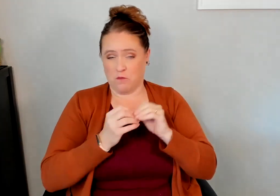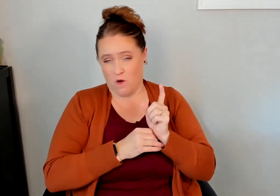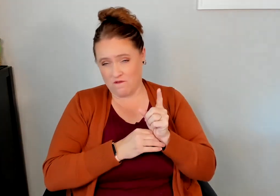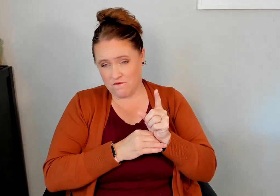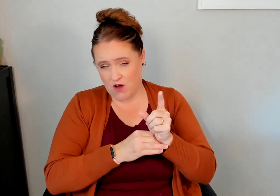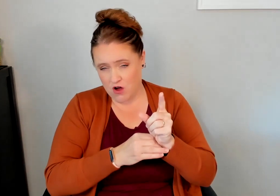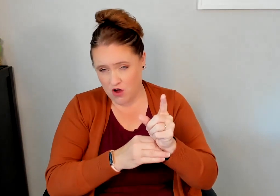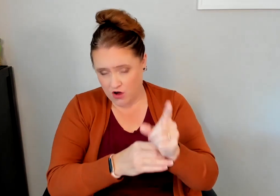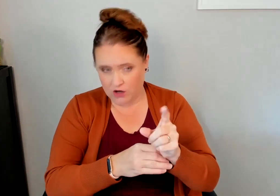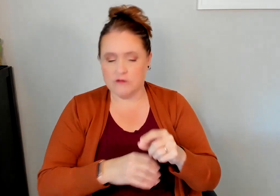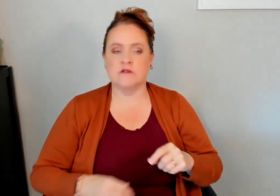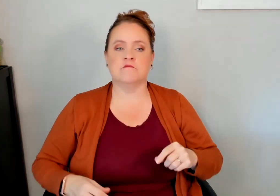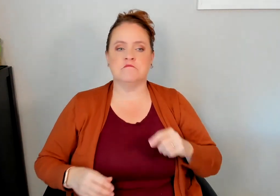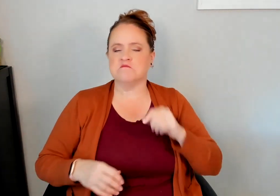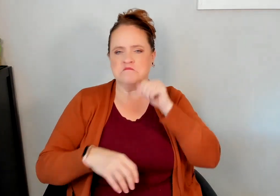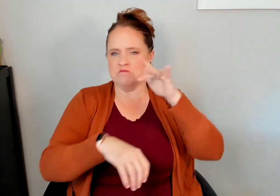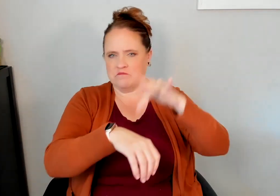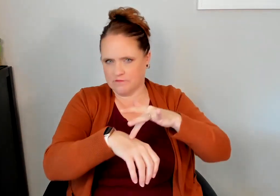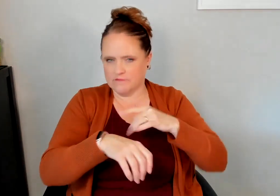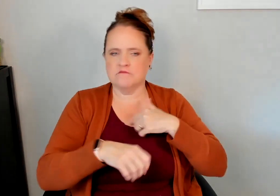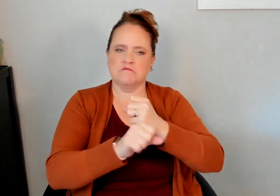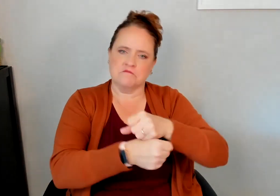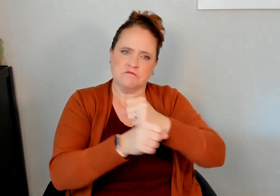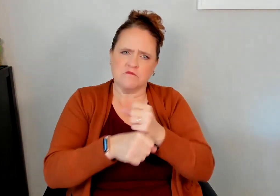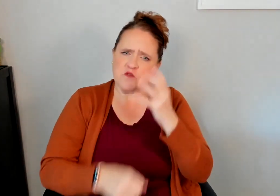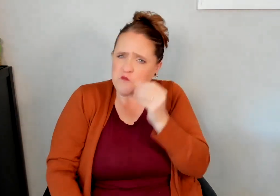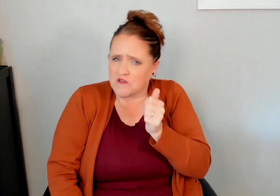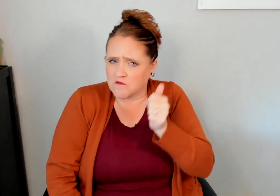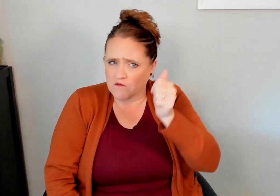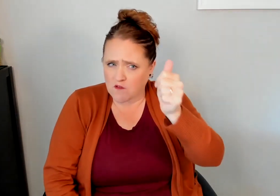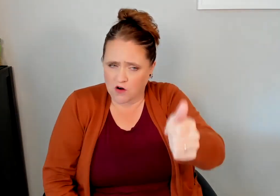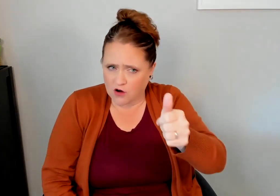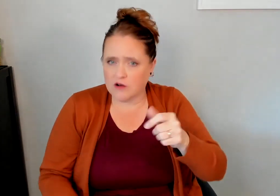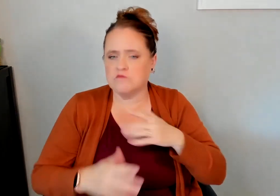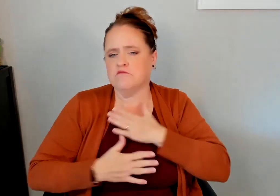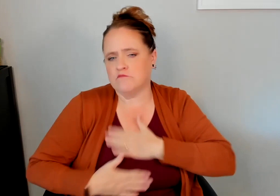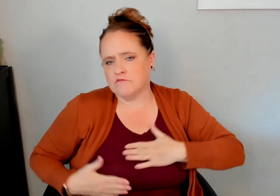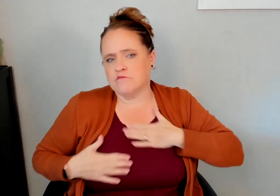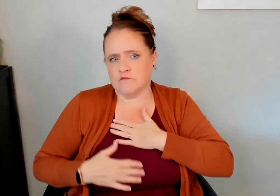see a whole lot of sea life there is a reef even further out and if you want to kayak out you can